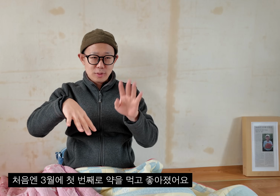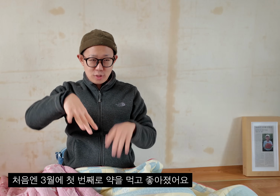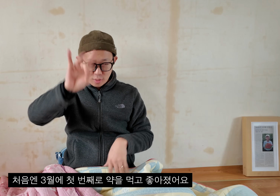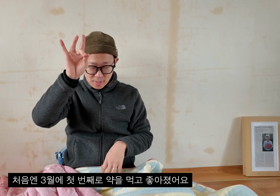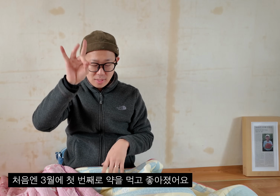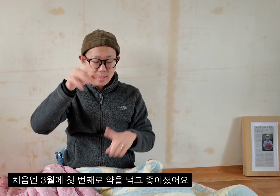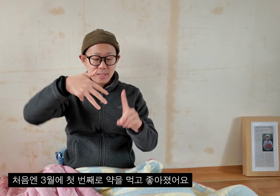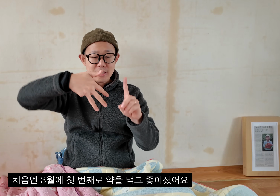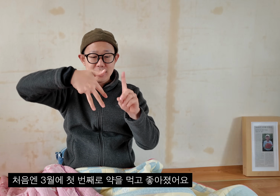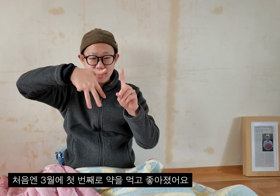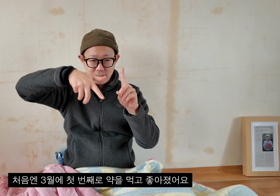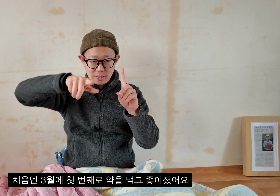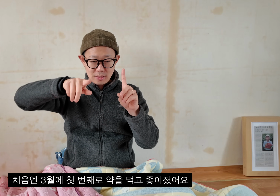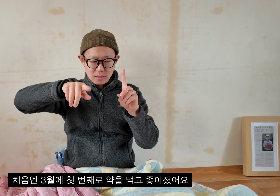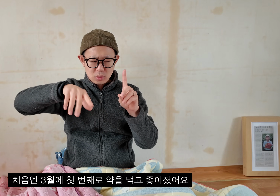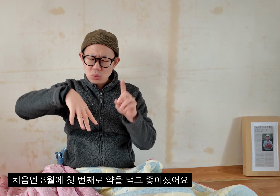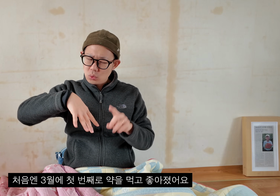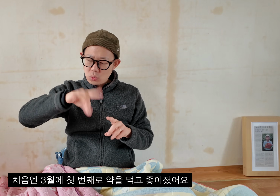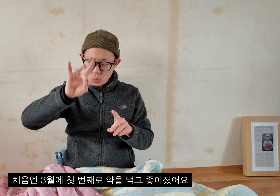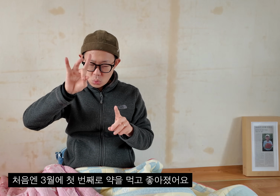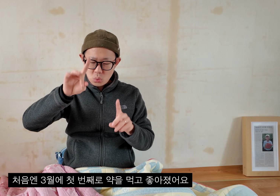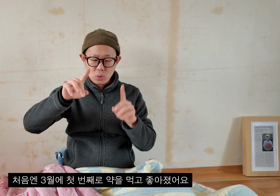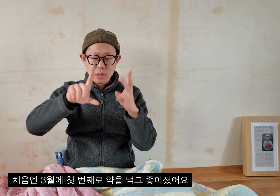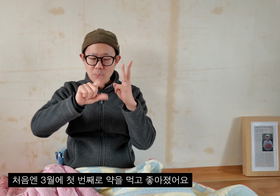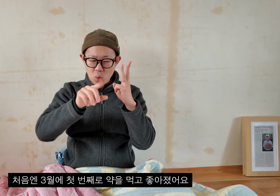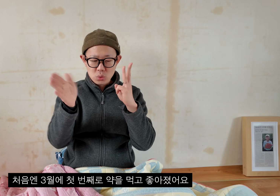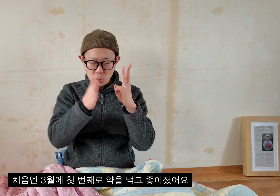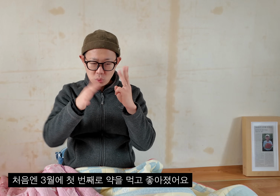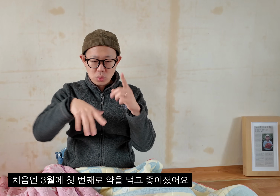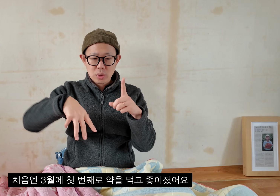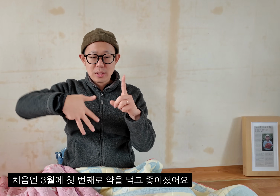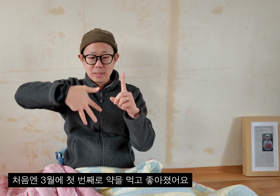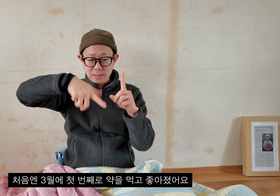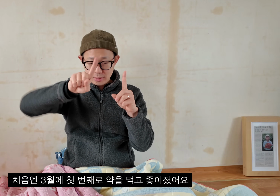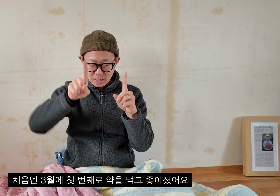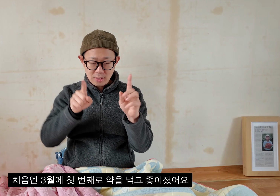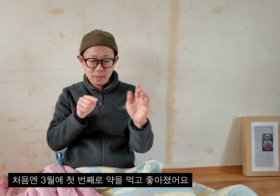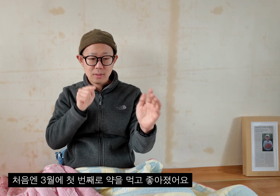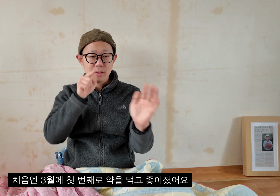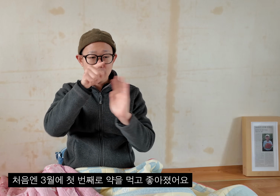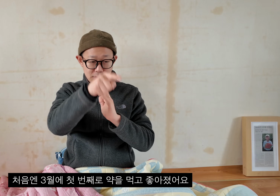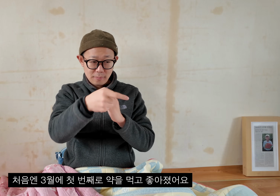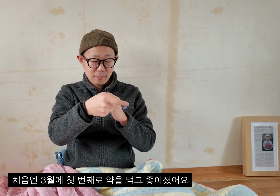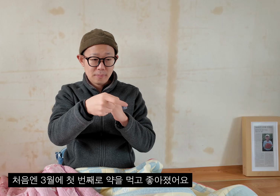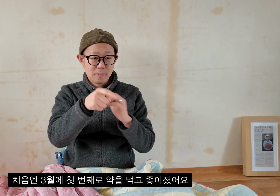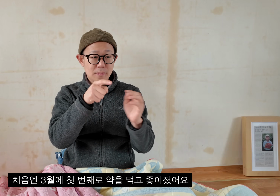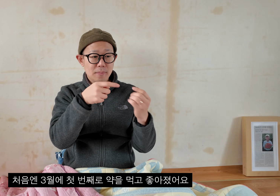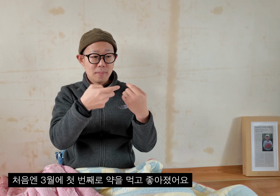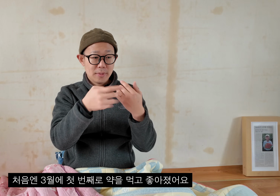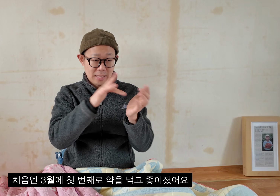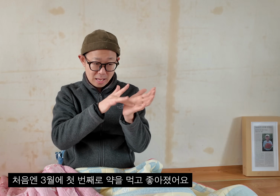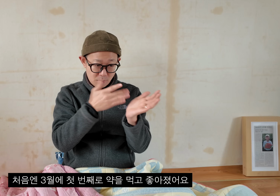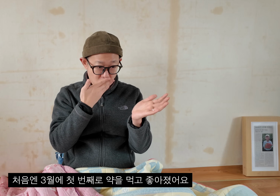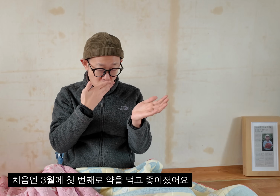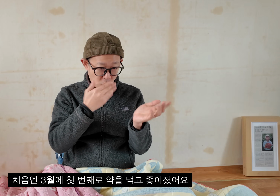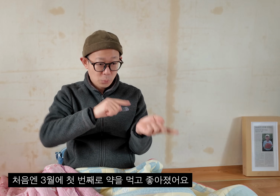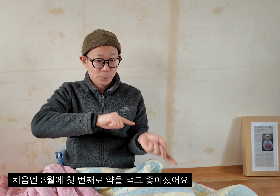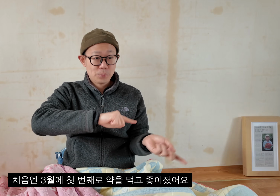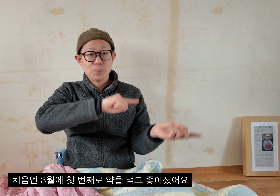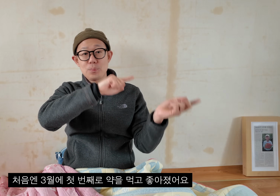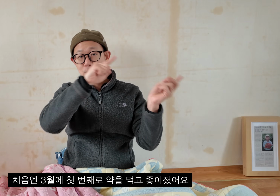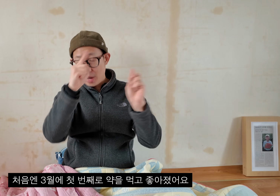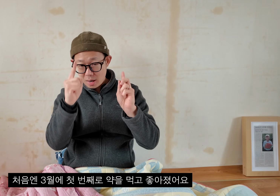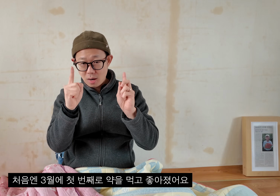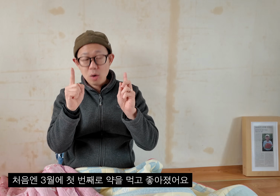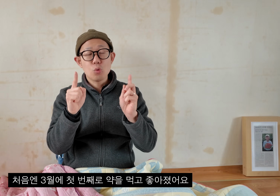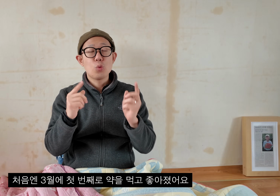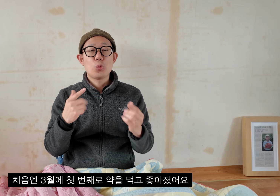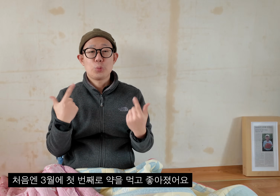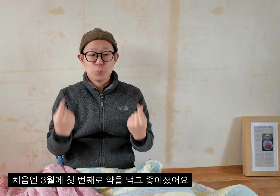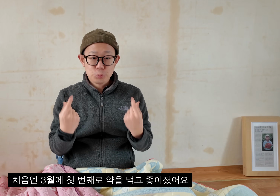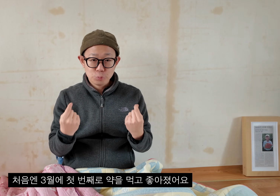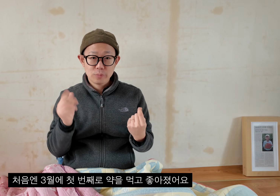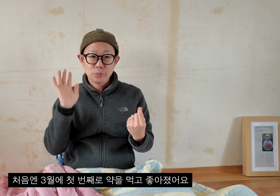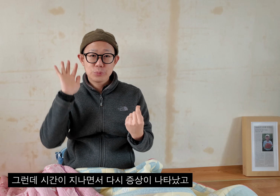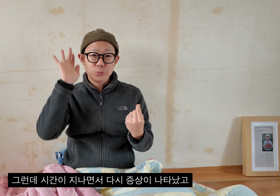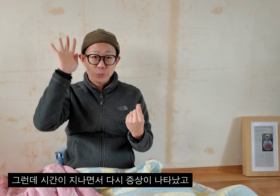At first, I improved in March.